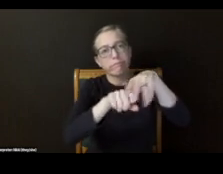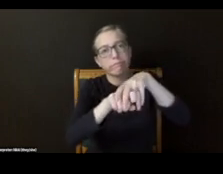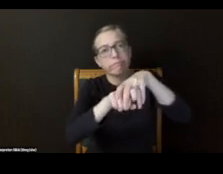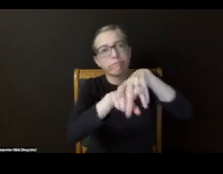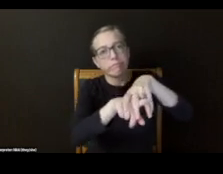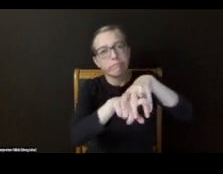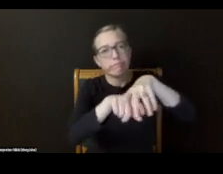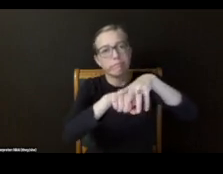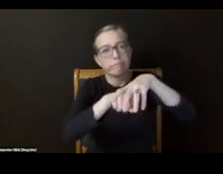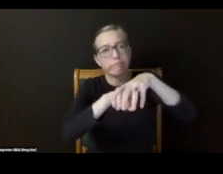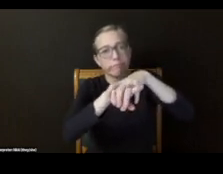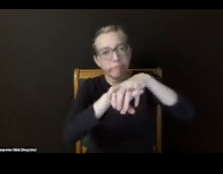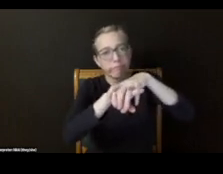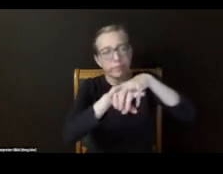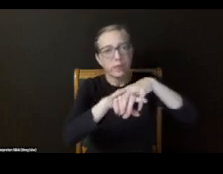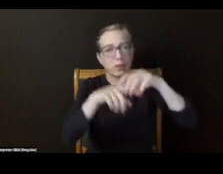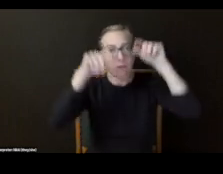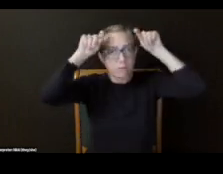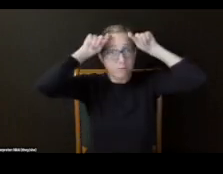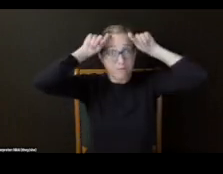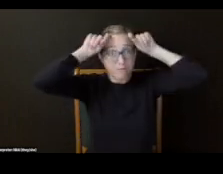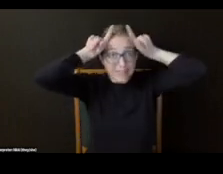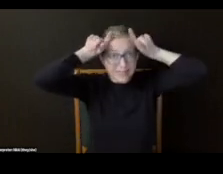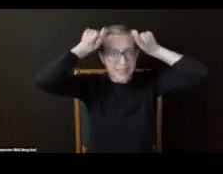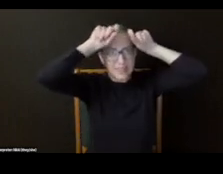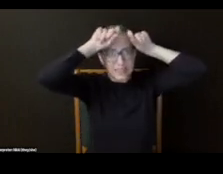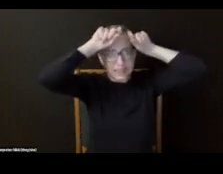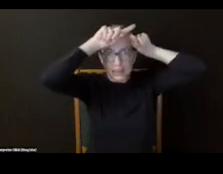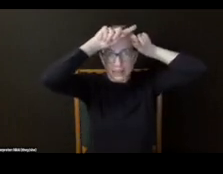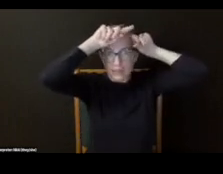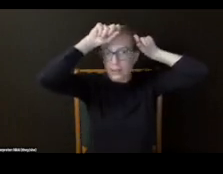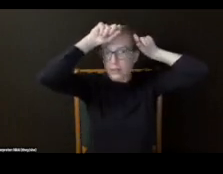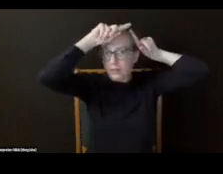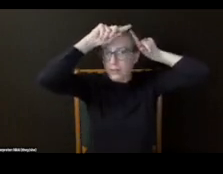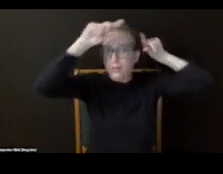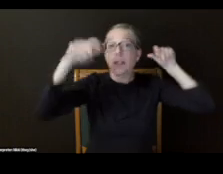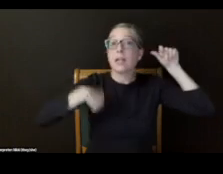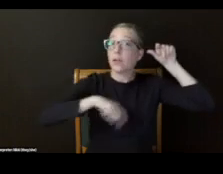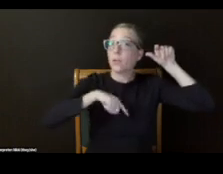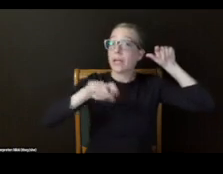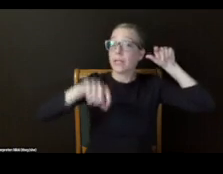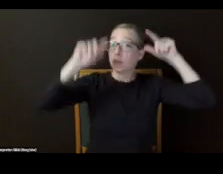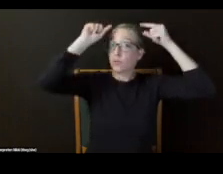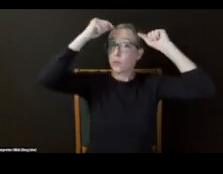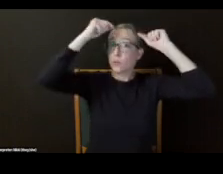And we wouldn't have to twist it to expand the distraction right here.